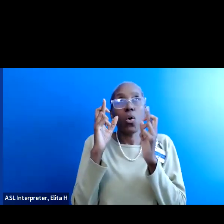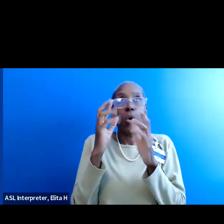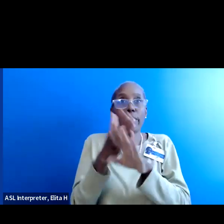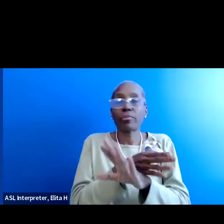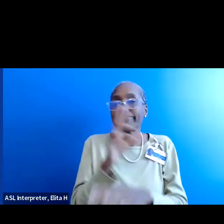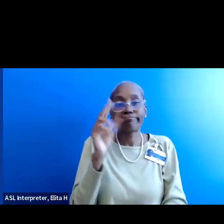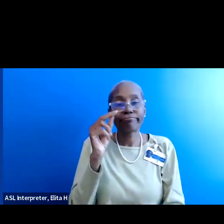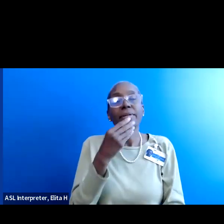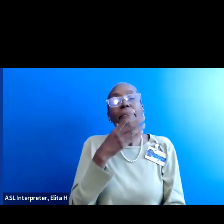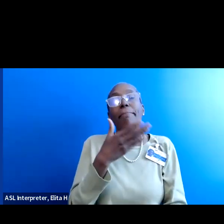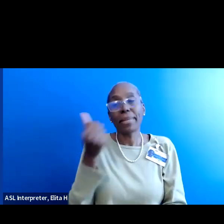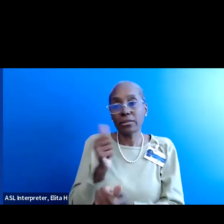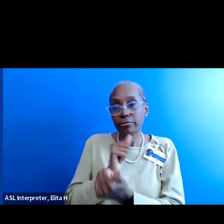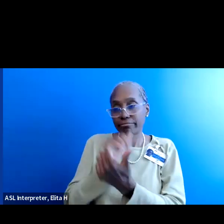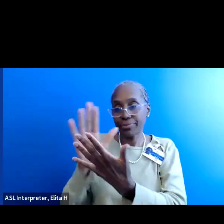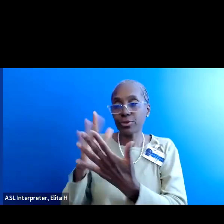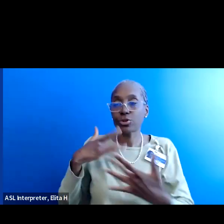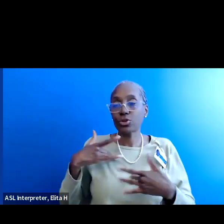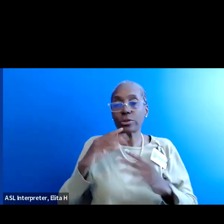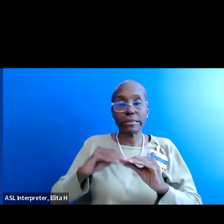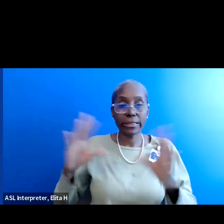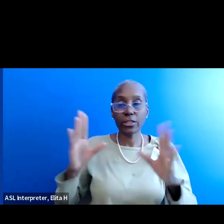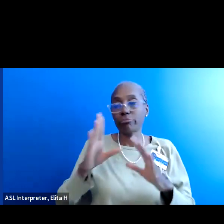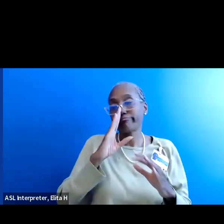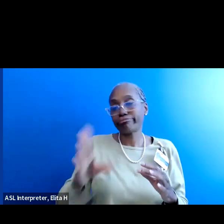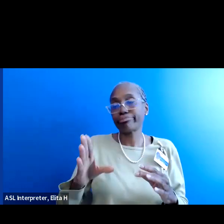It's best to address concerns clearly, directly, and promptly.